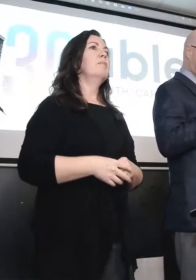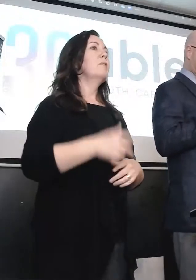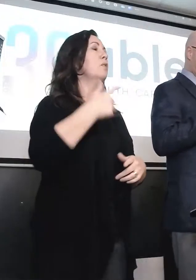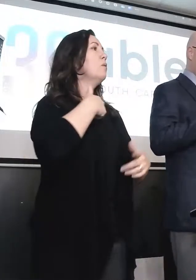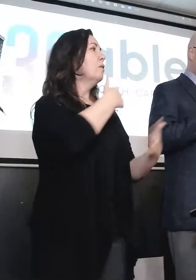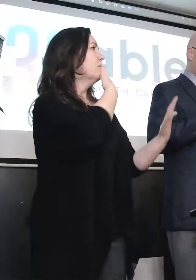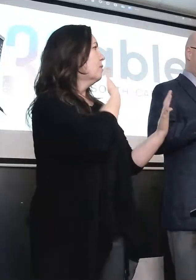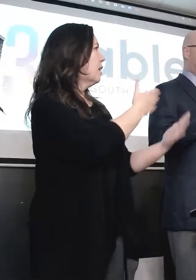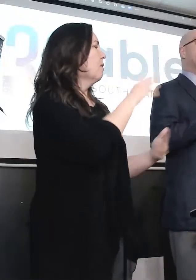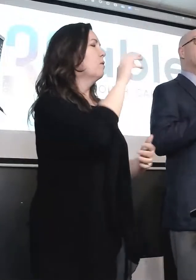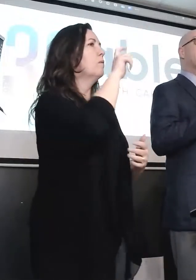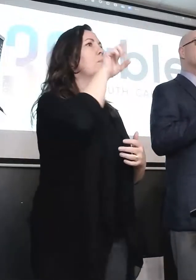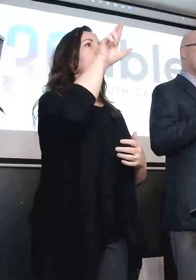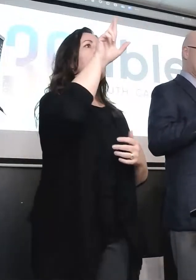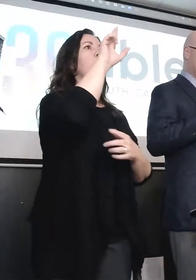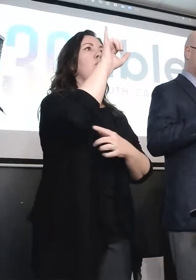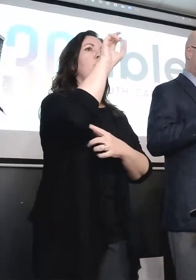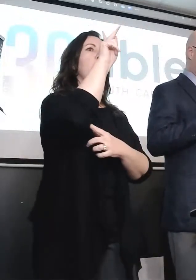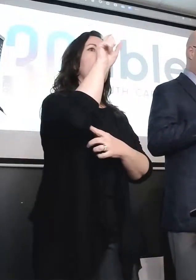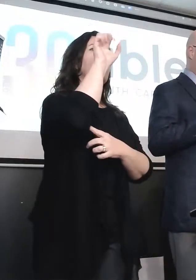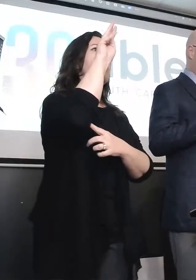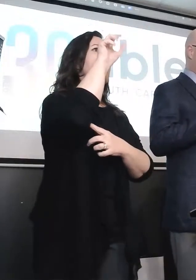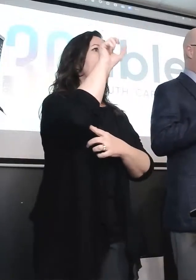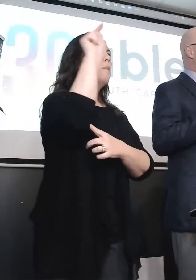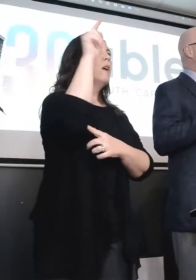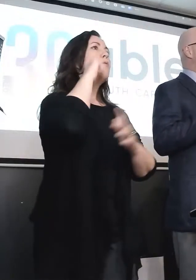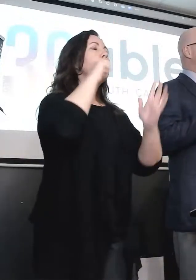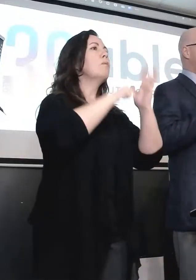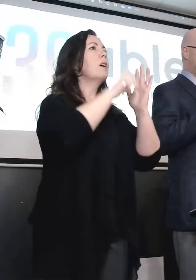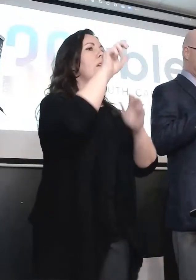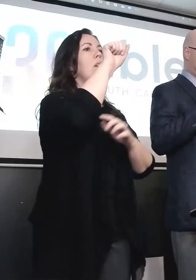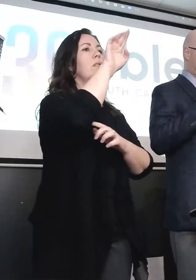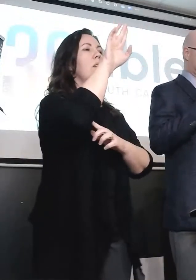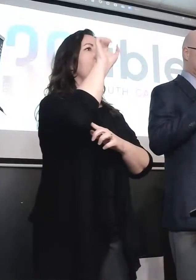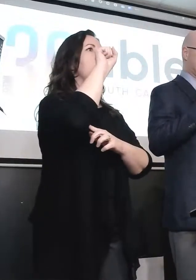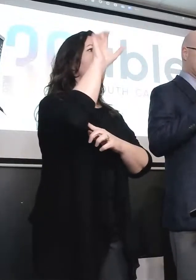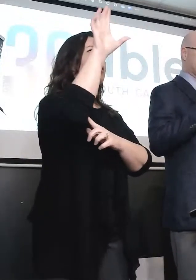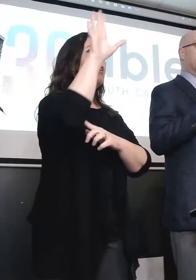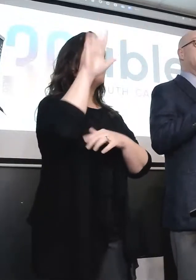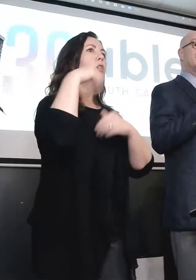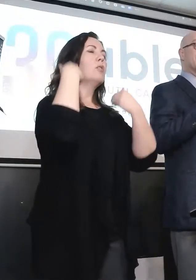Rickenmann for recognizing Able South Carolina's contribution and presenting us with the key to